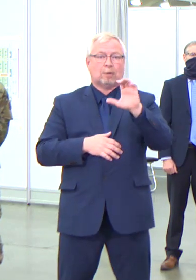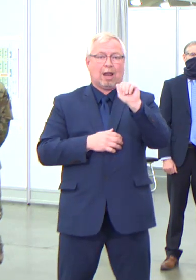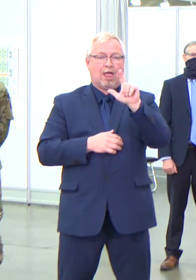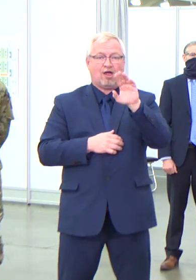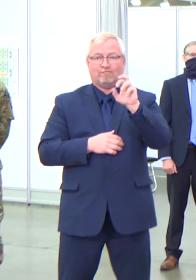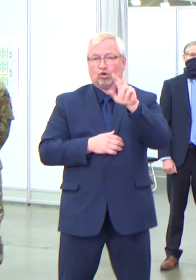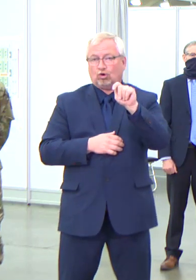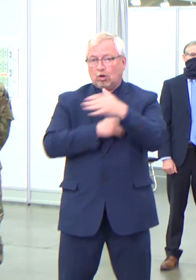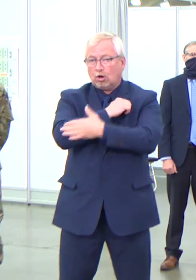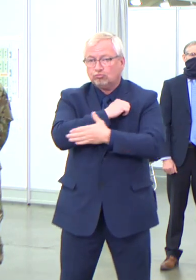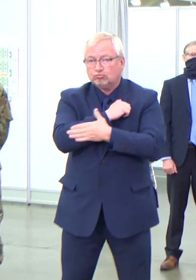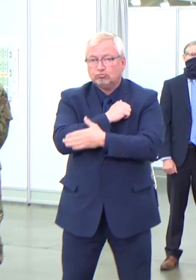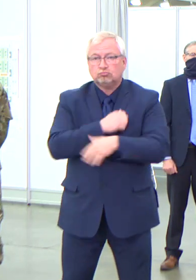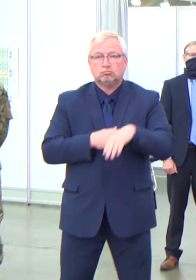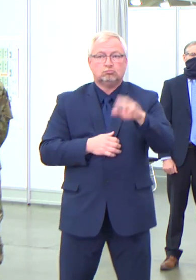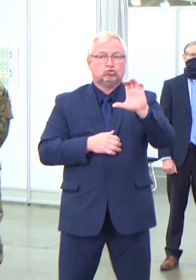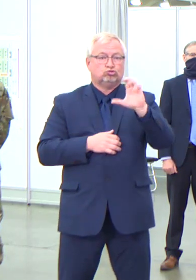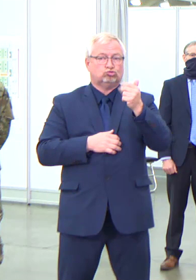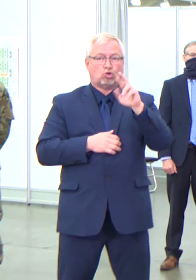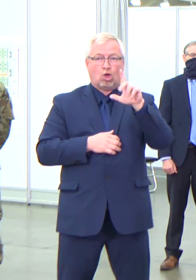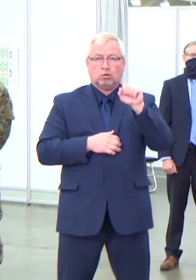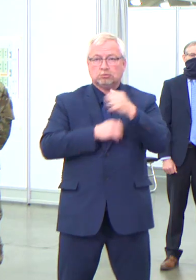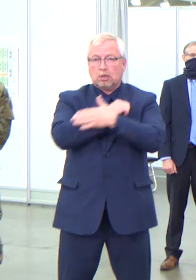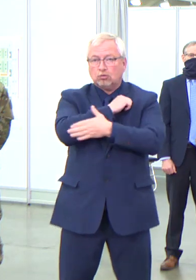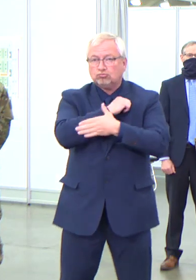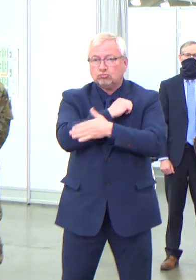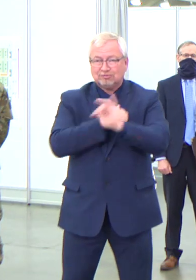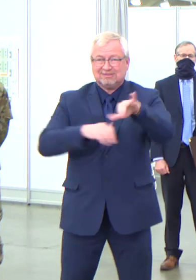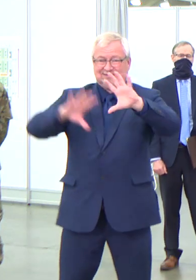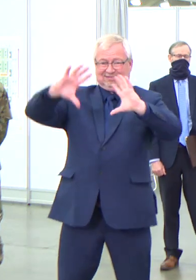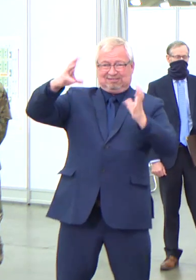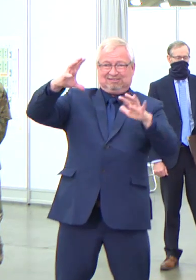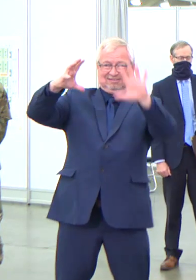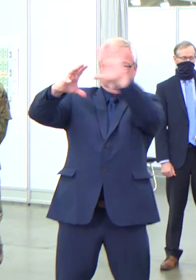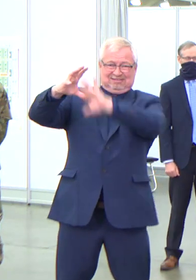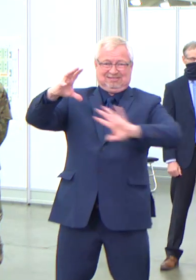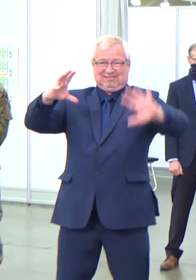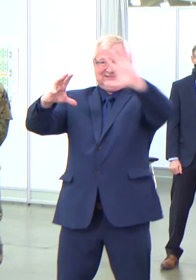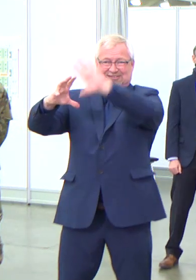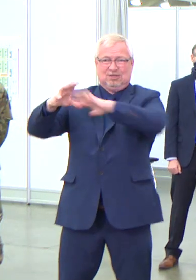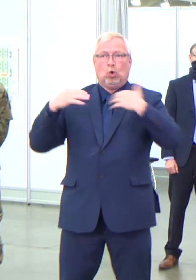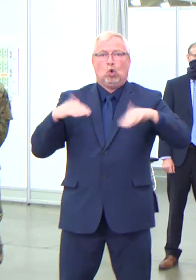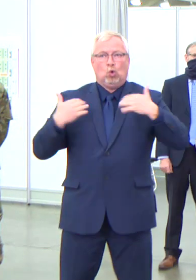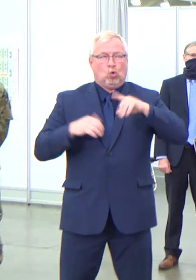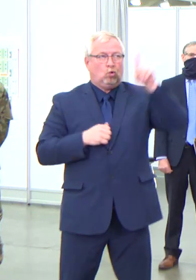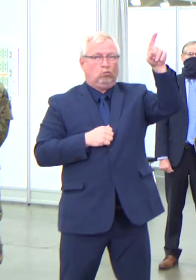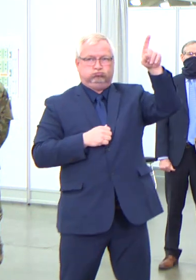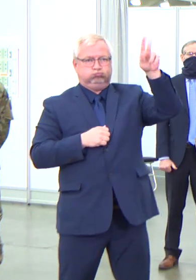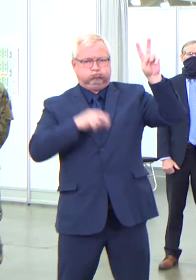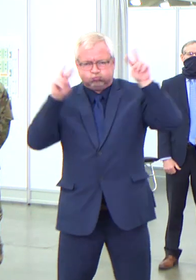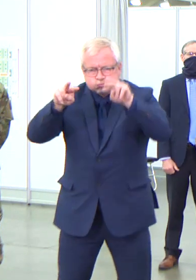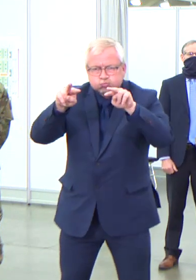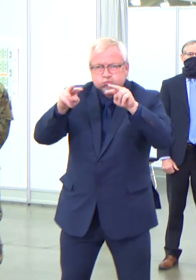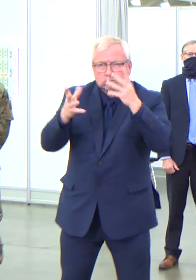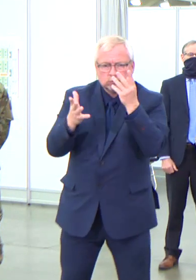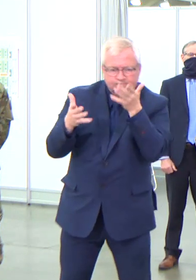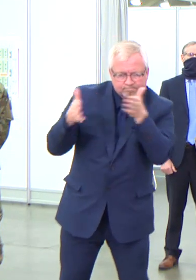Queen Anne's, Calvert, and Charles Counties as hotspots which demand urgent federal attention. In addition to being home to